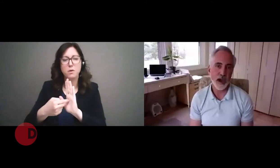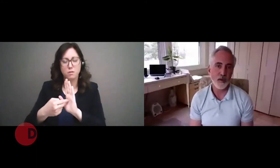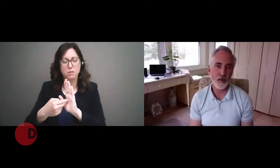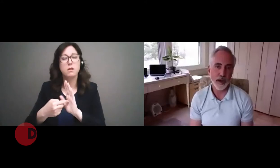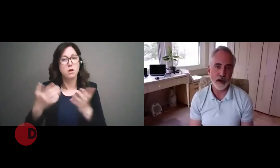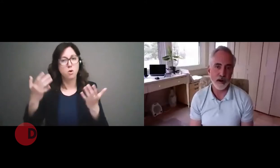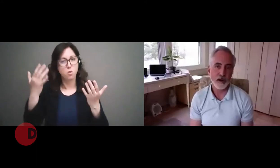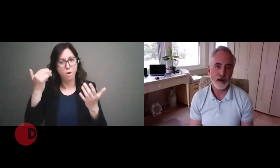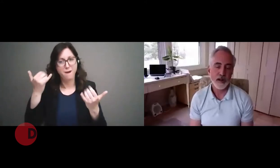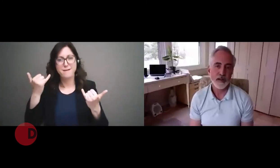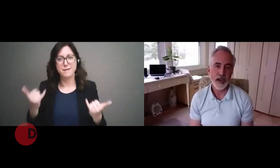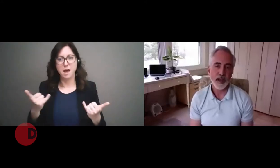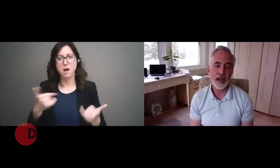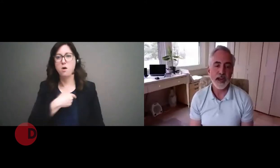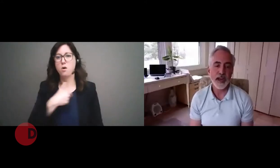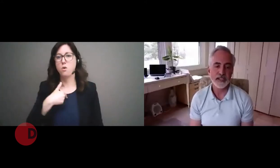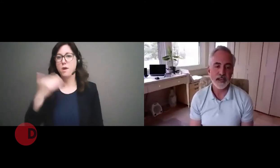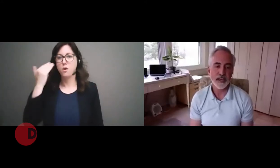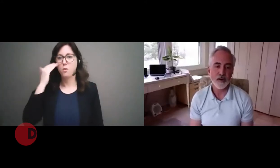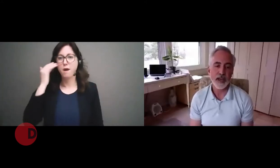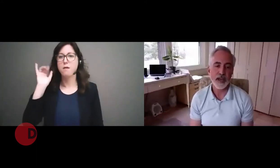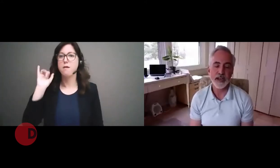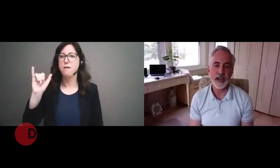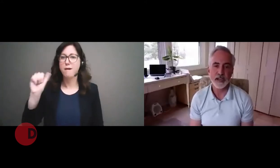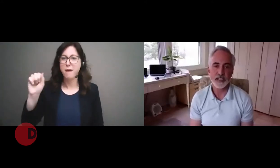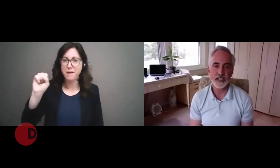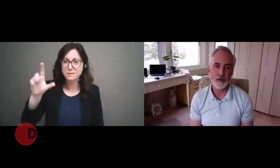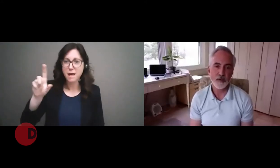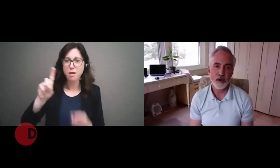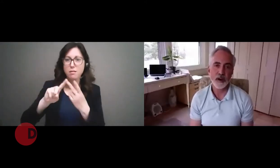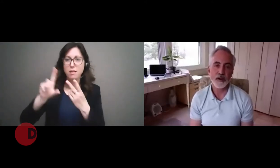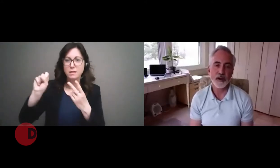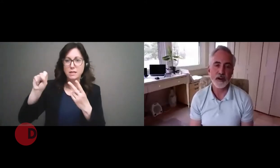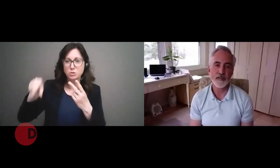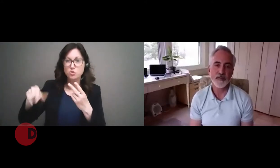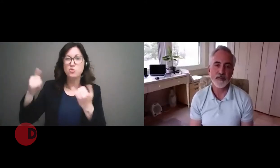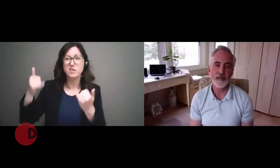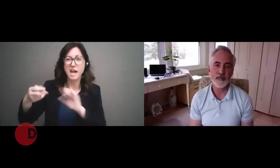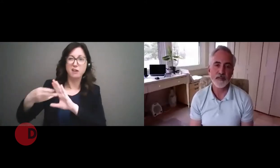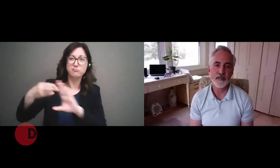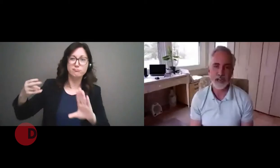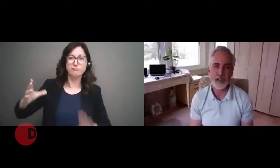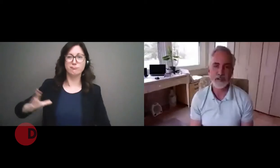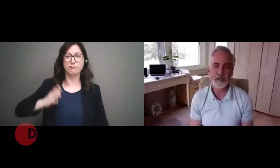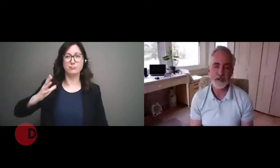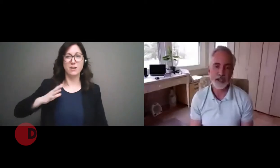these discussions yet but now that we are aware of ASL and LSQ being